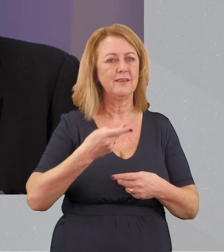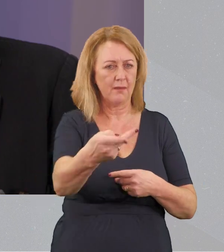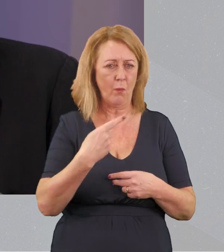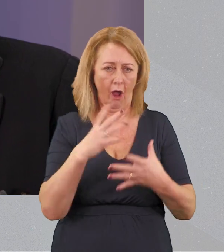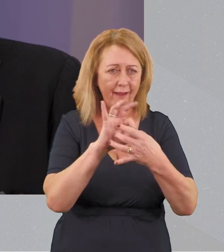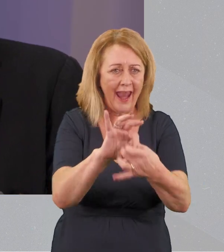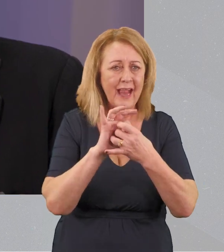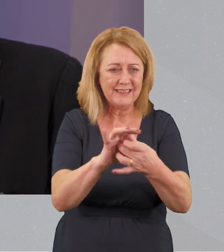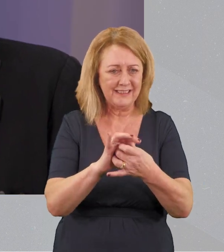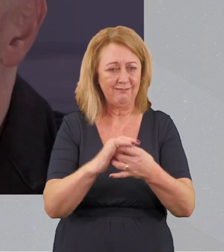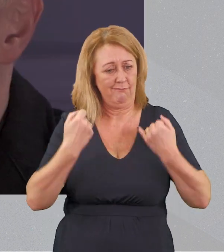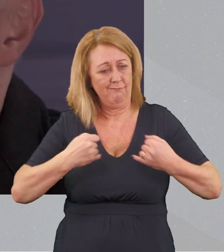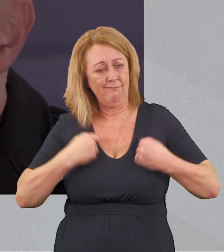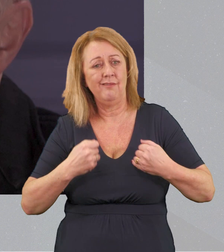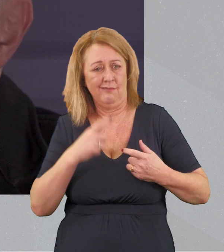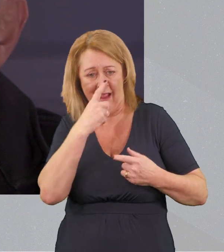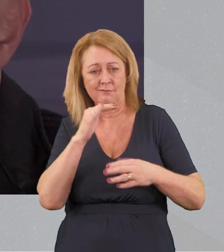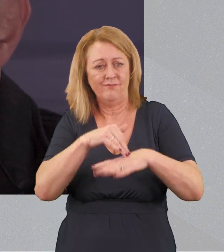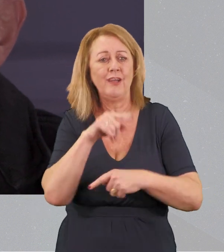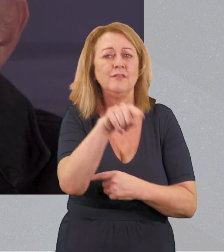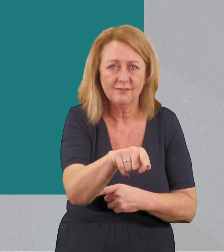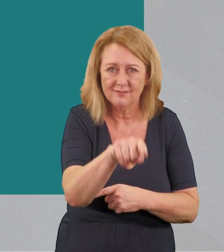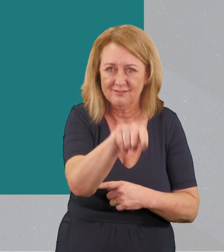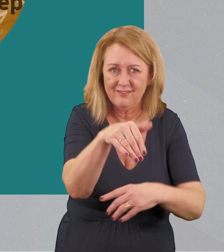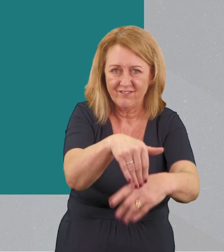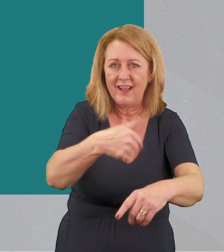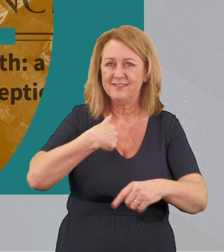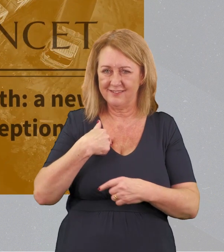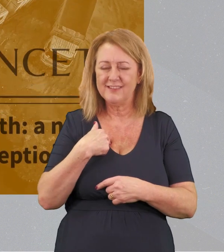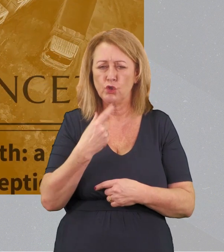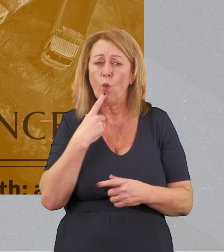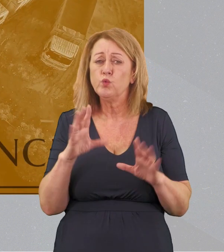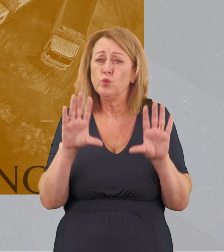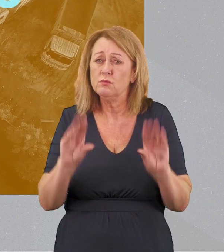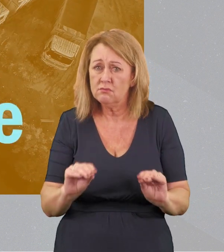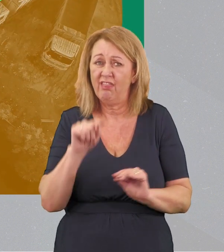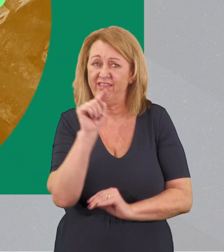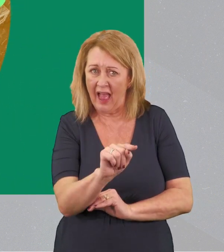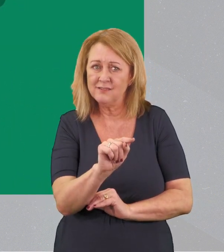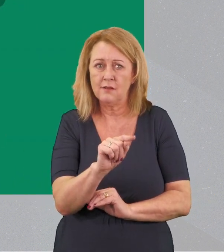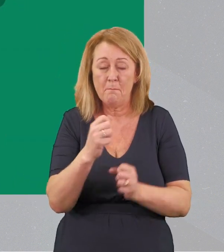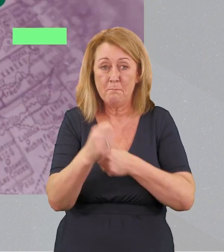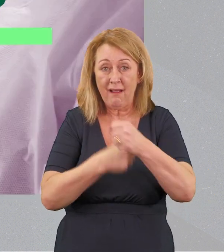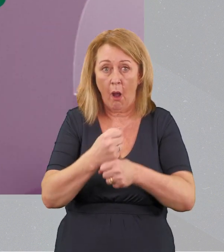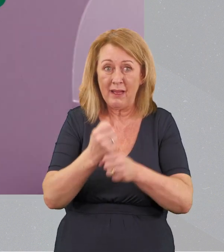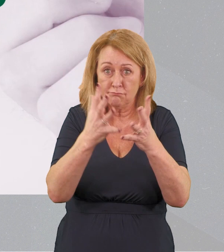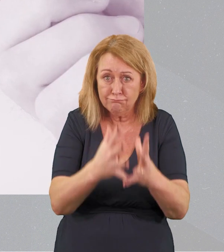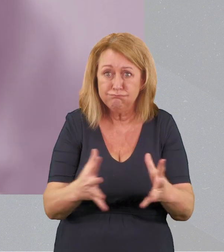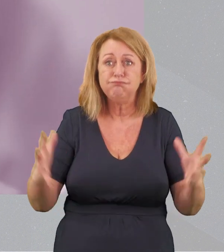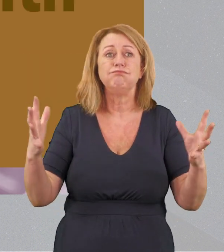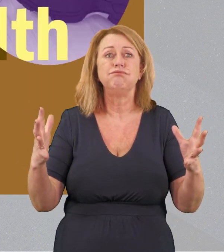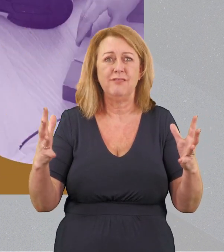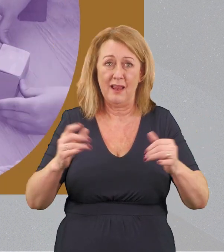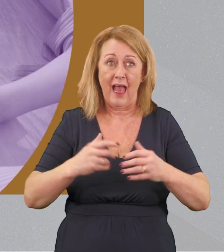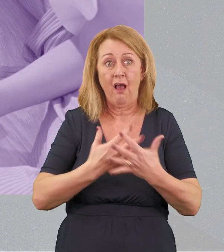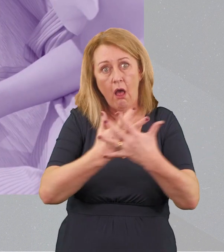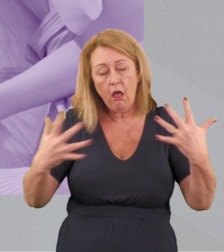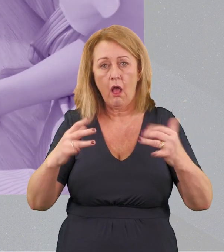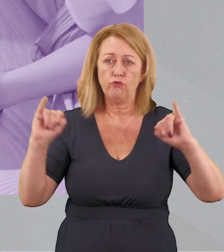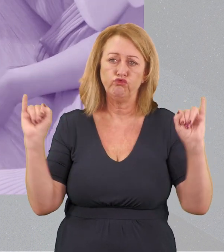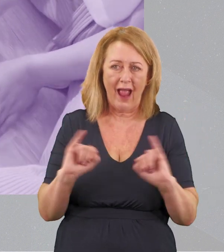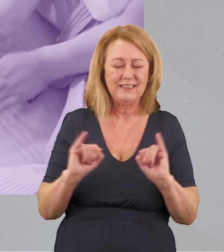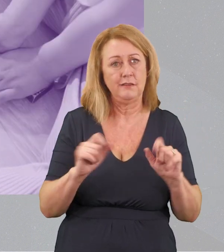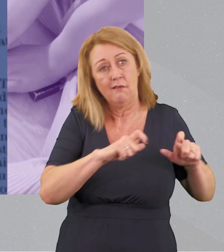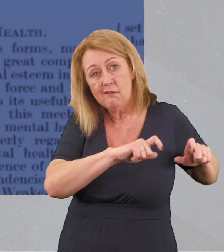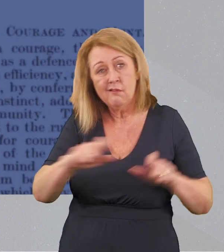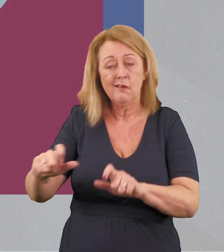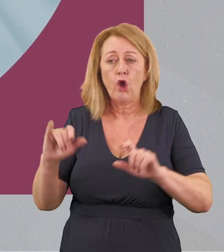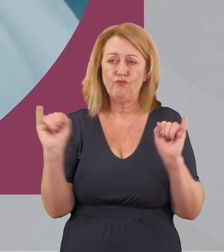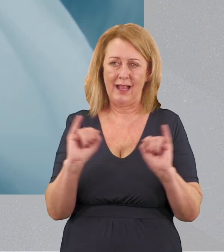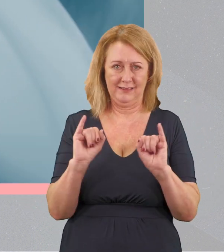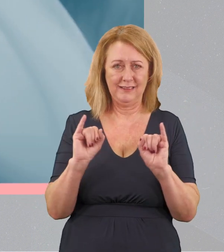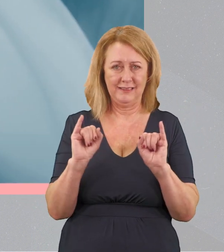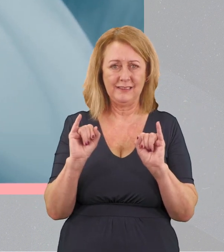We are connected. We have an opportunity to prevent these issues from evolving into multi-crisis, poly-crisis, perma-crisis.